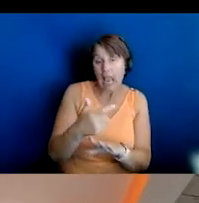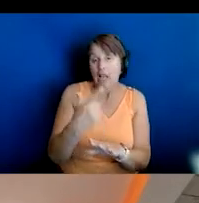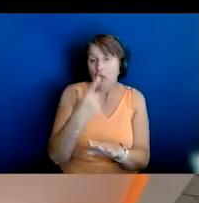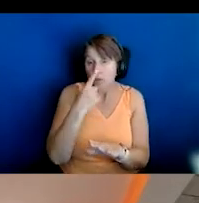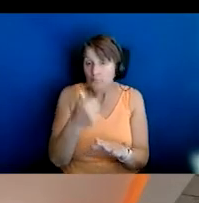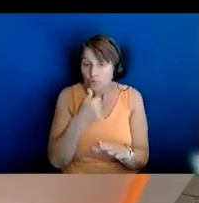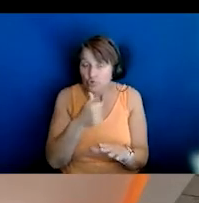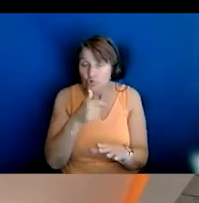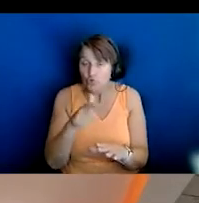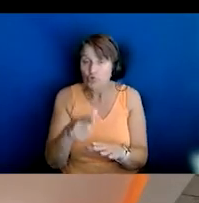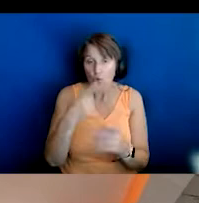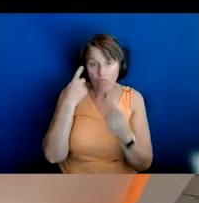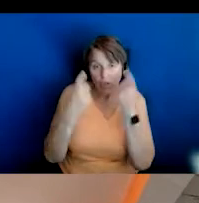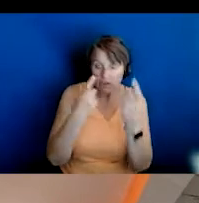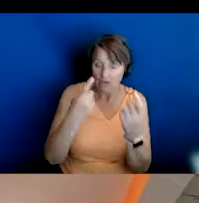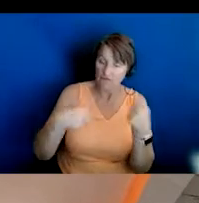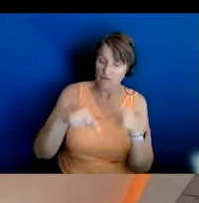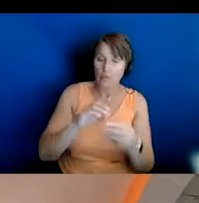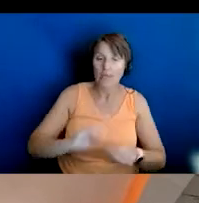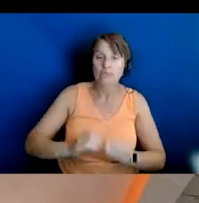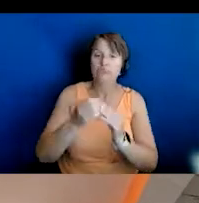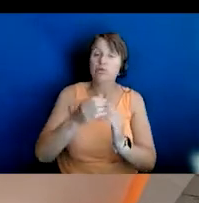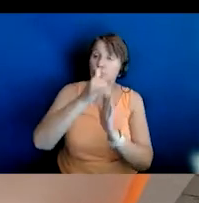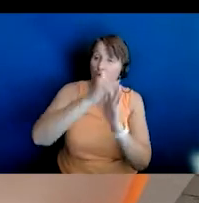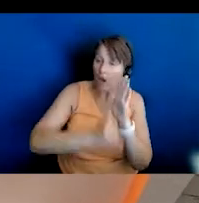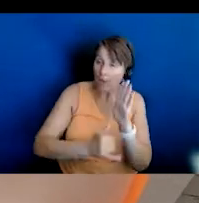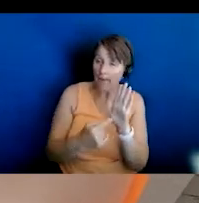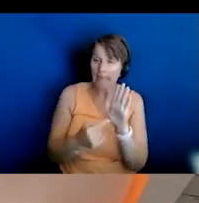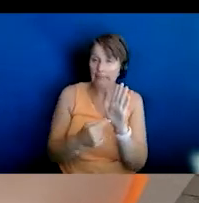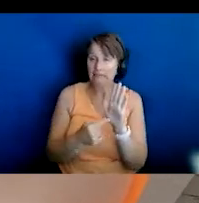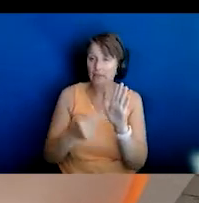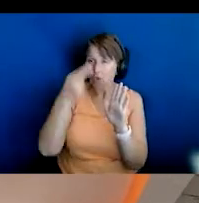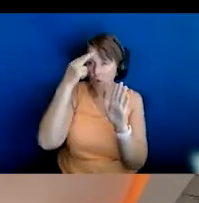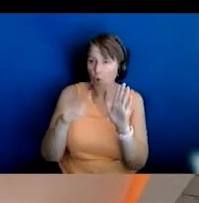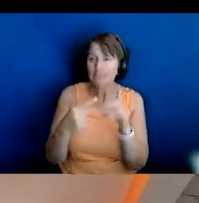and we together wrote this document that was called ‘A Declaration of Land Use’,